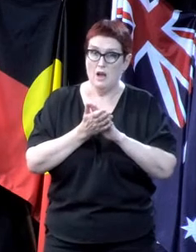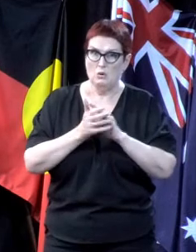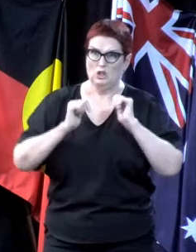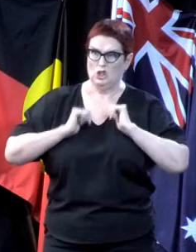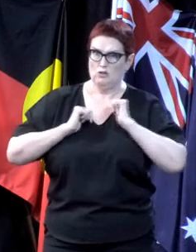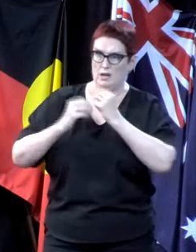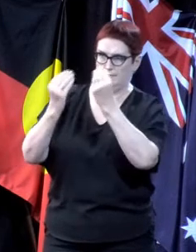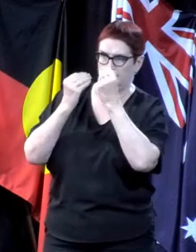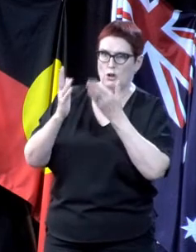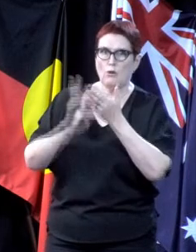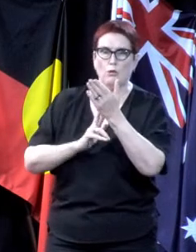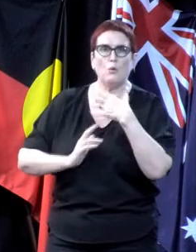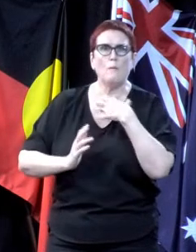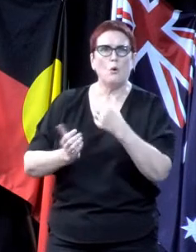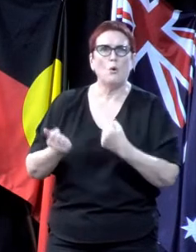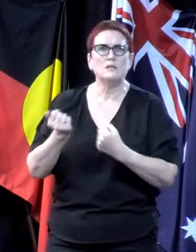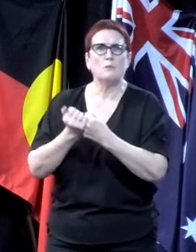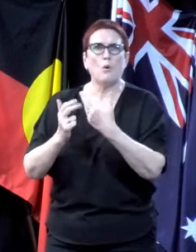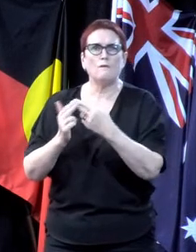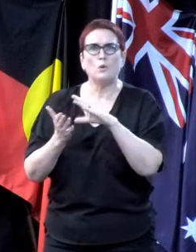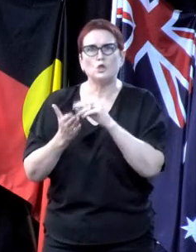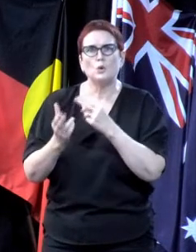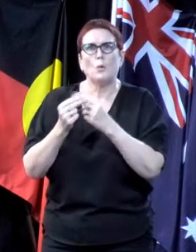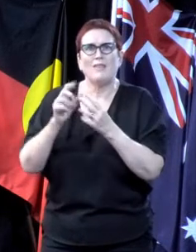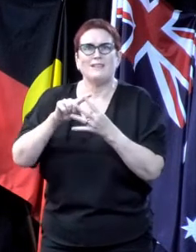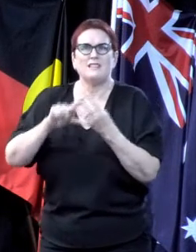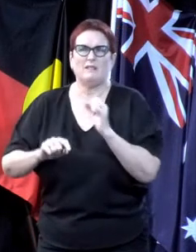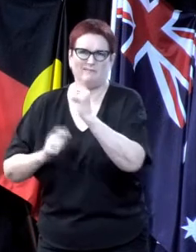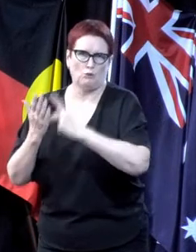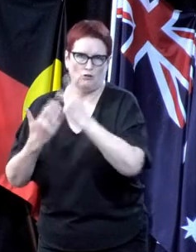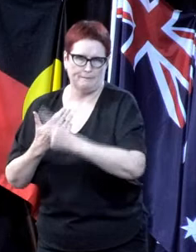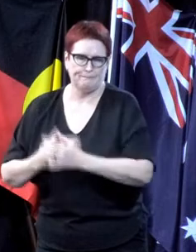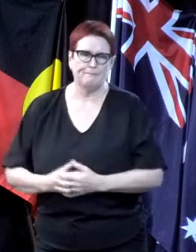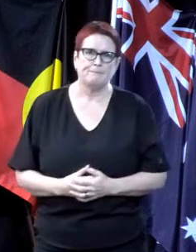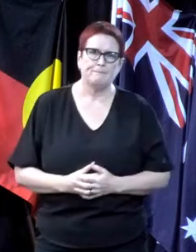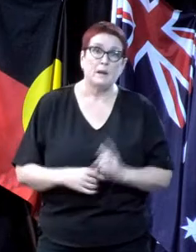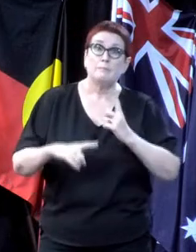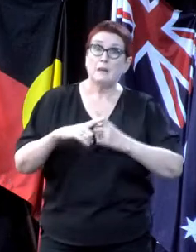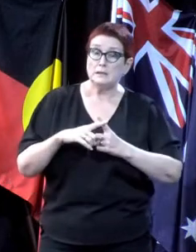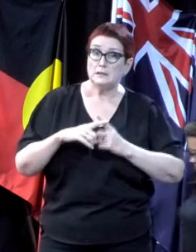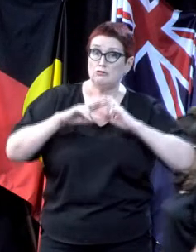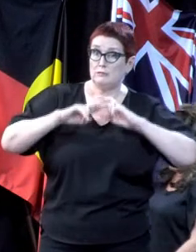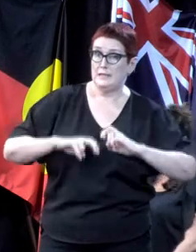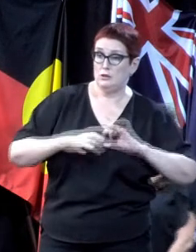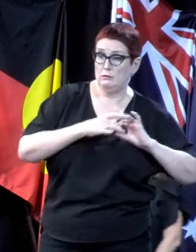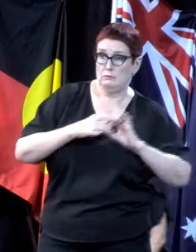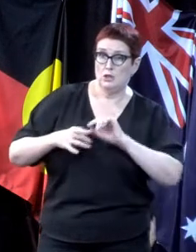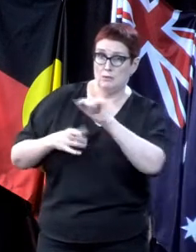through more supports for students with disabilities. But it was also the research that would link to that program, as well,